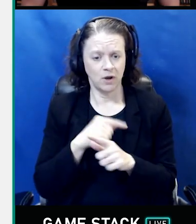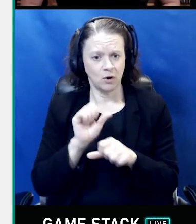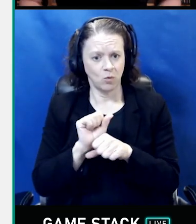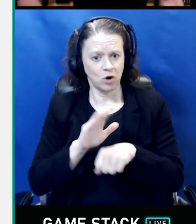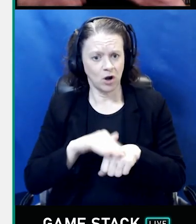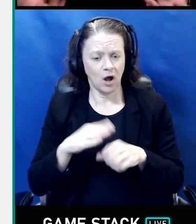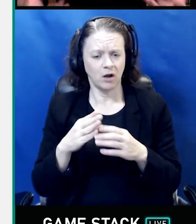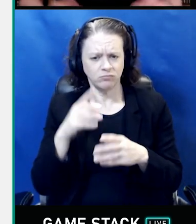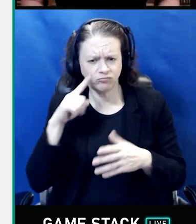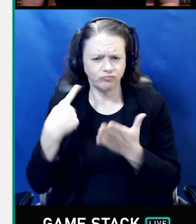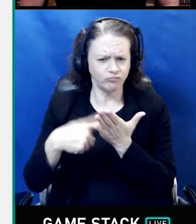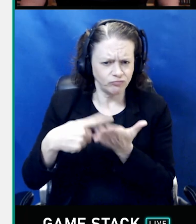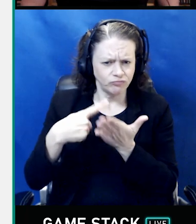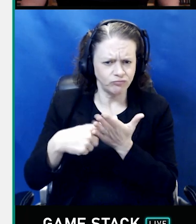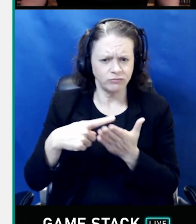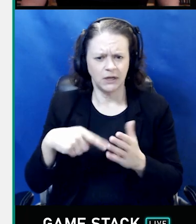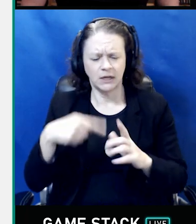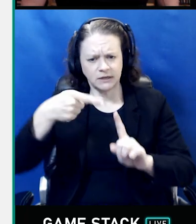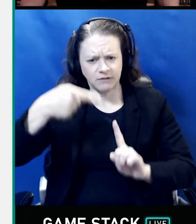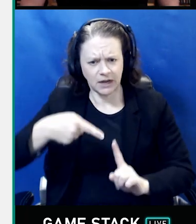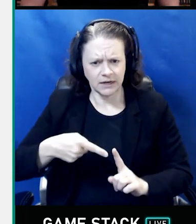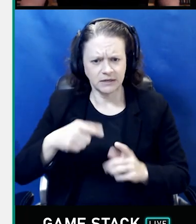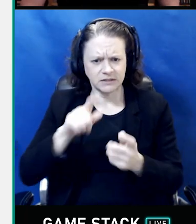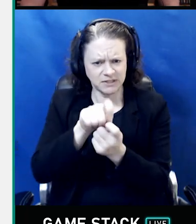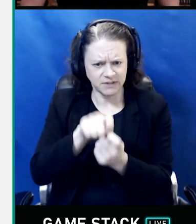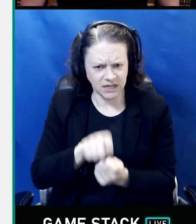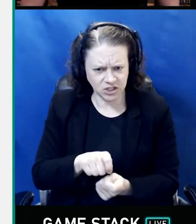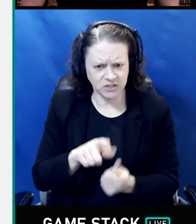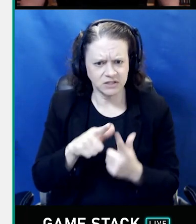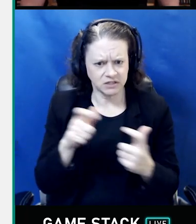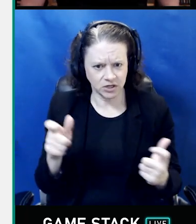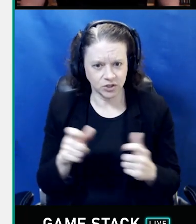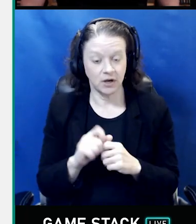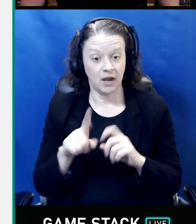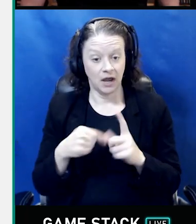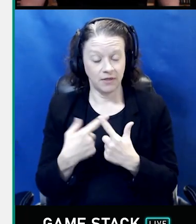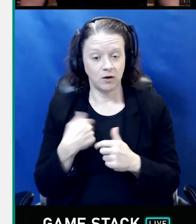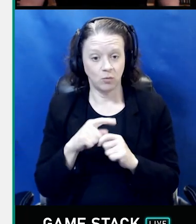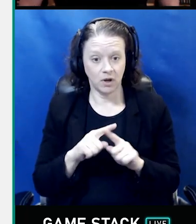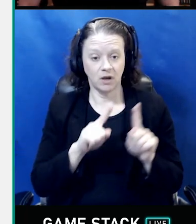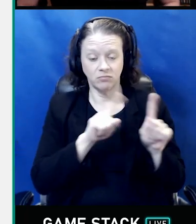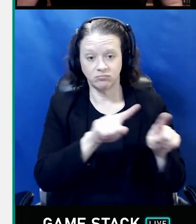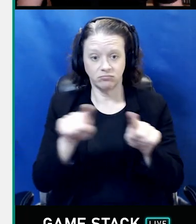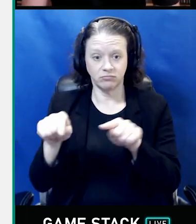defining the specifications and such, and then we each go to our corners and develop them for PC and Xbox.